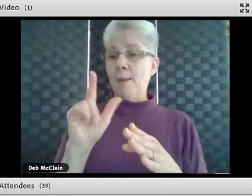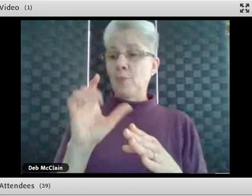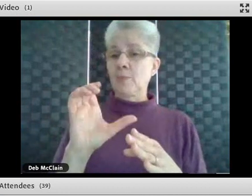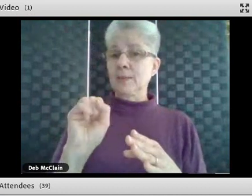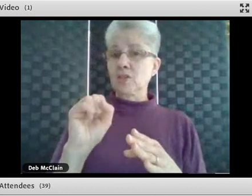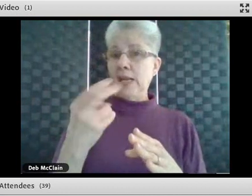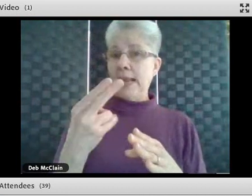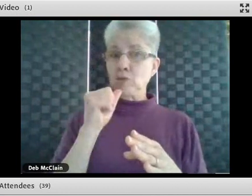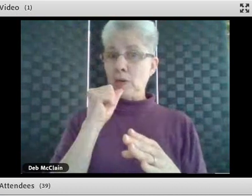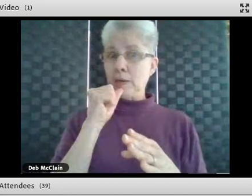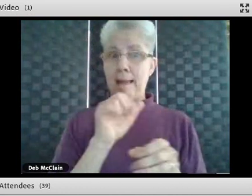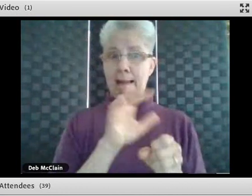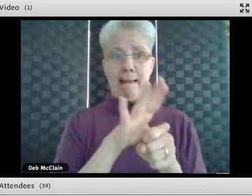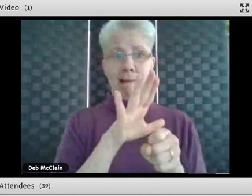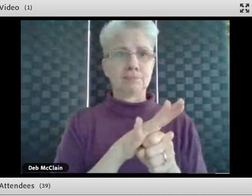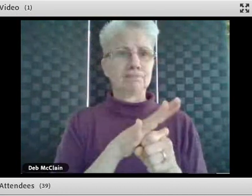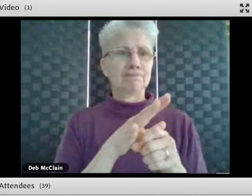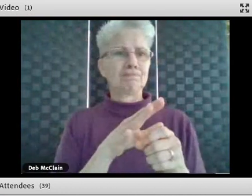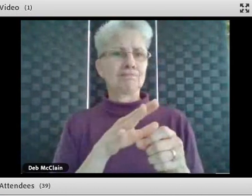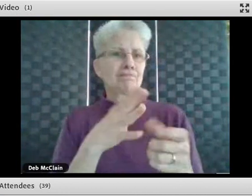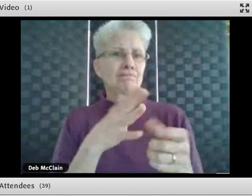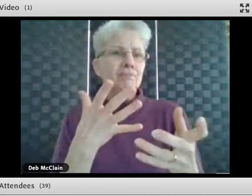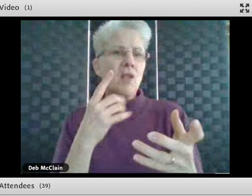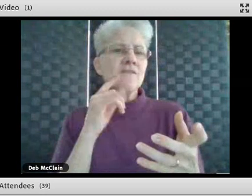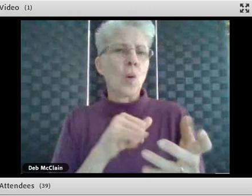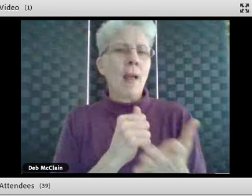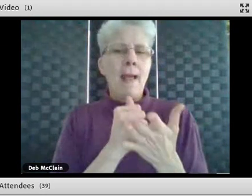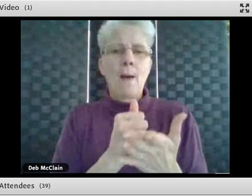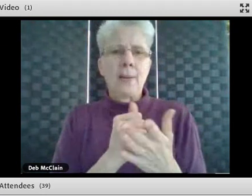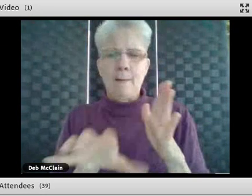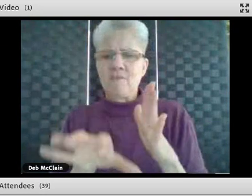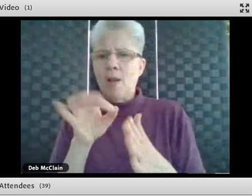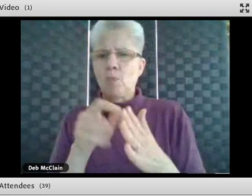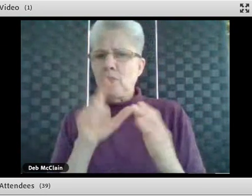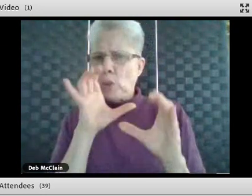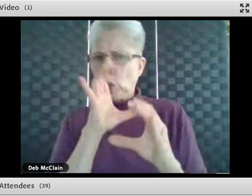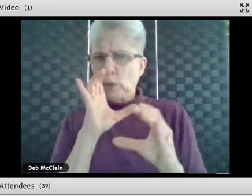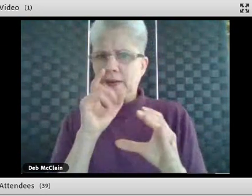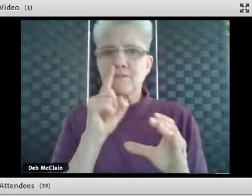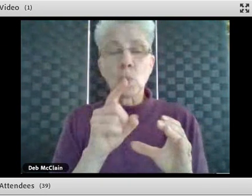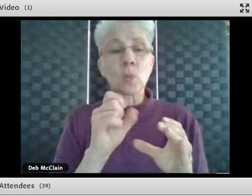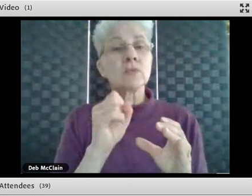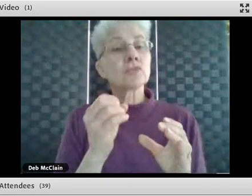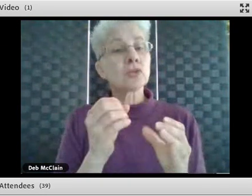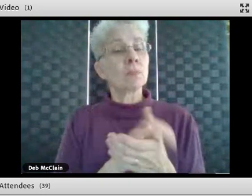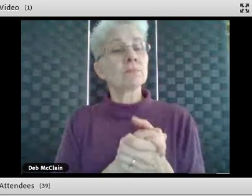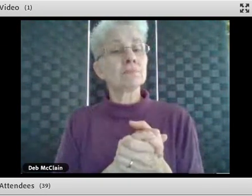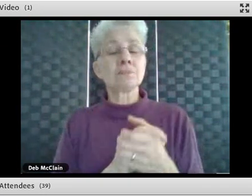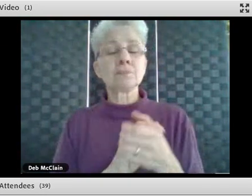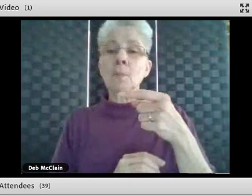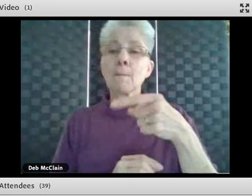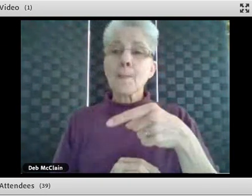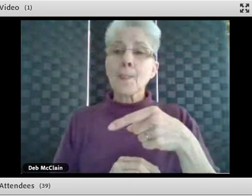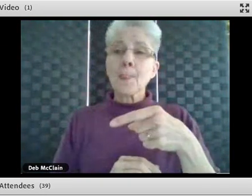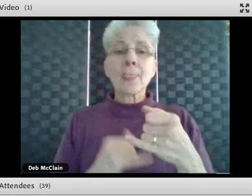are not enough for helping them find what they're looking for. And then, finally, classification.